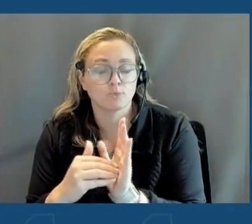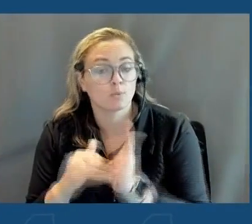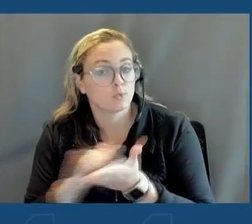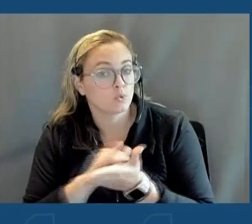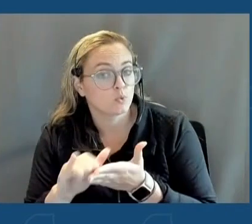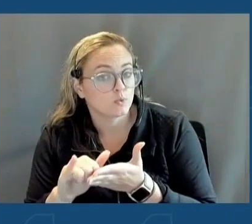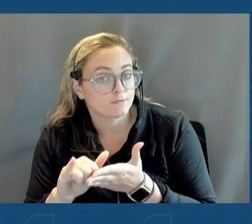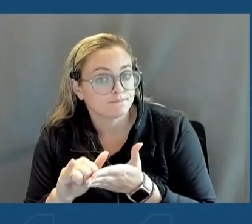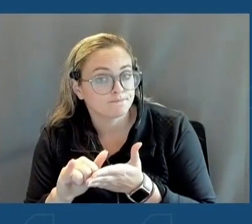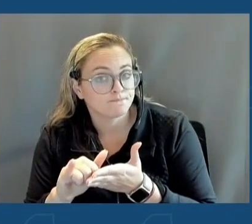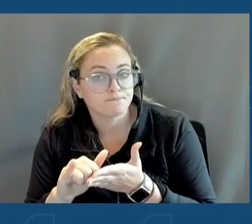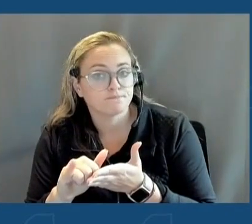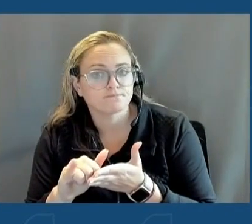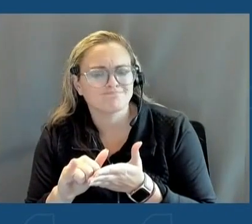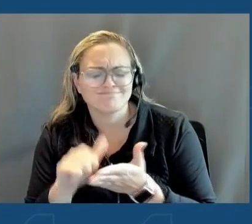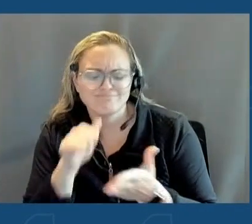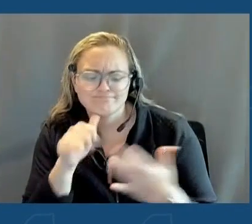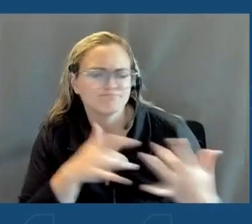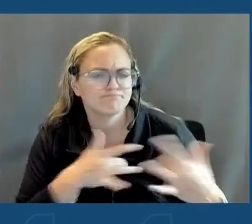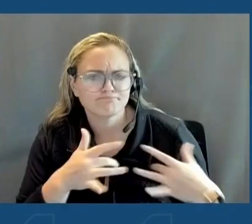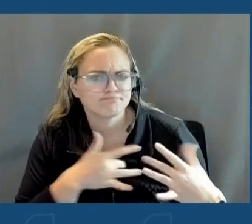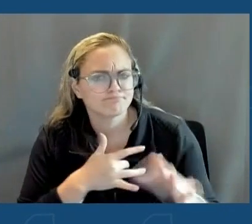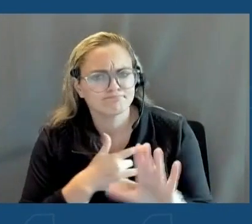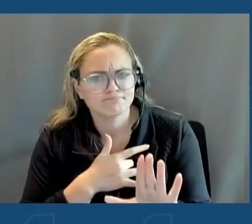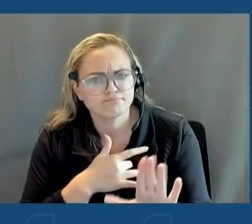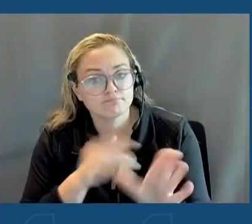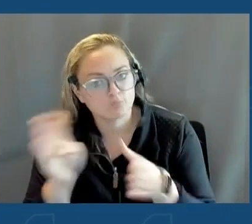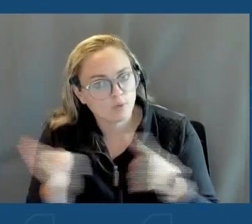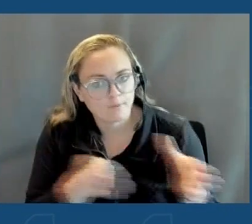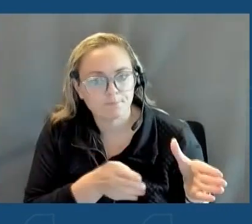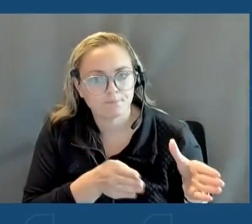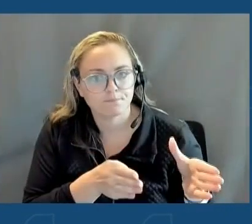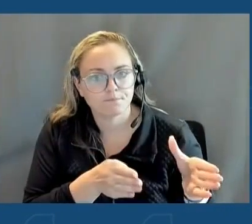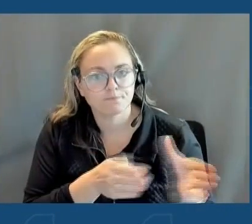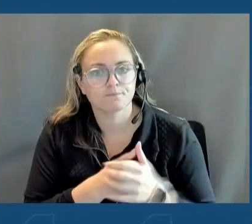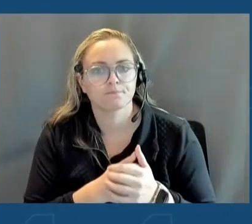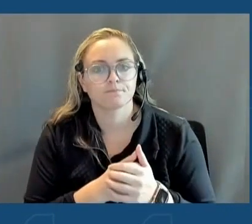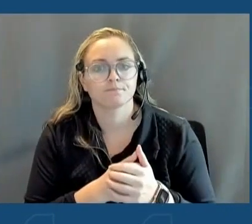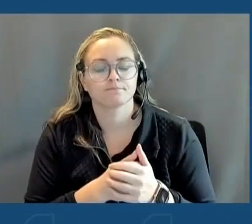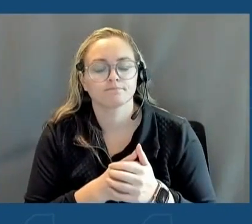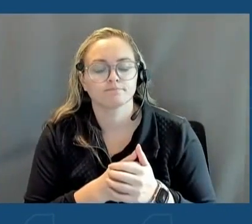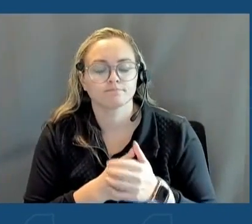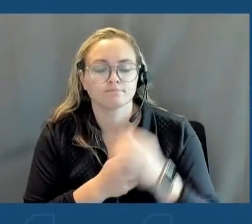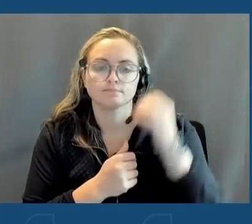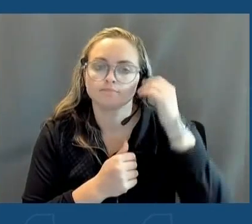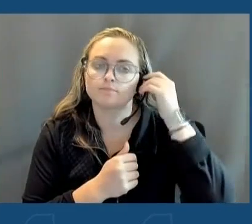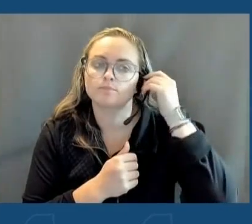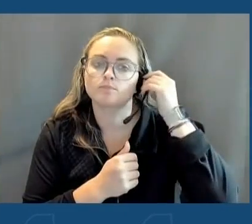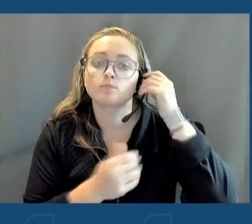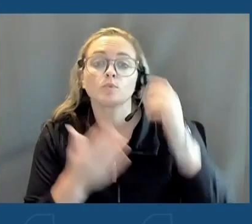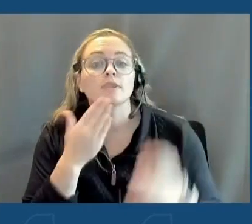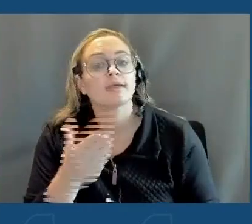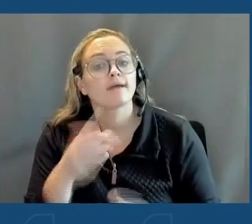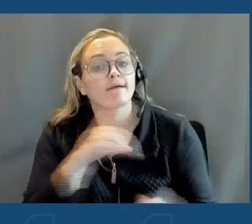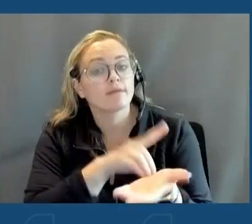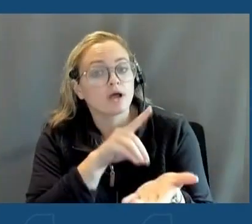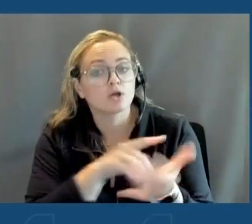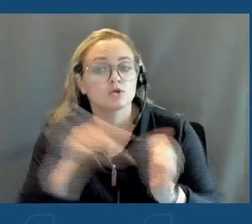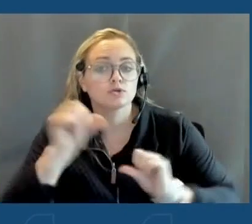AS WE APPROACH THE FALL SEASON, WE ARE SEEING THAT PATTERN, ALL RESPIRATORY ILLNESSES START TO CREEP UP.